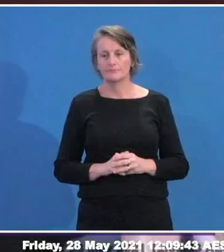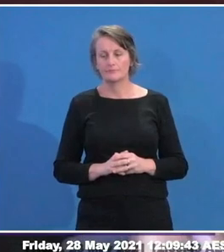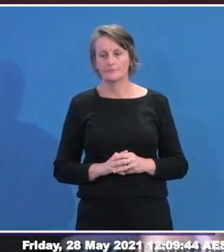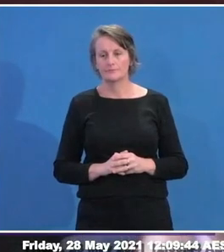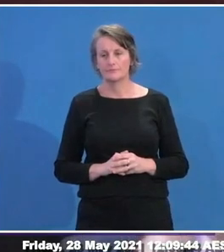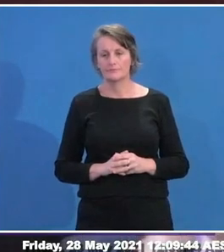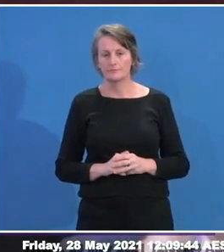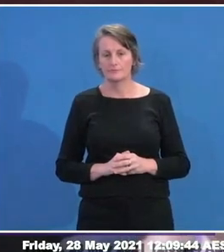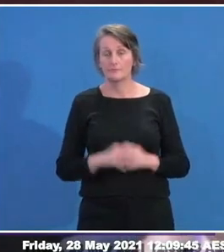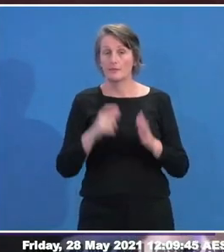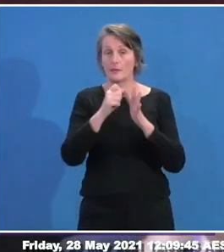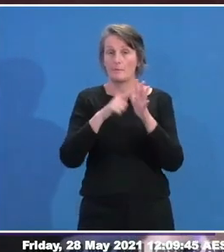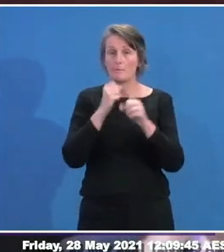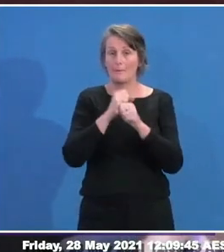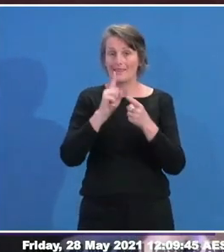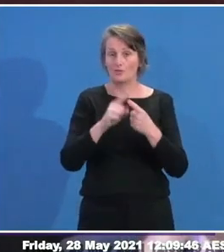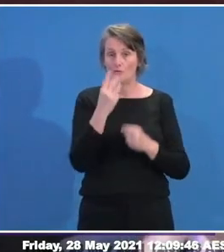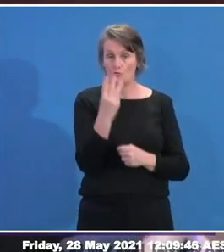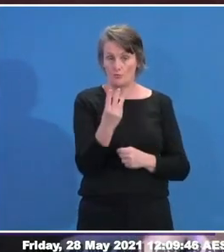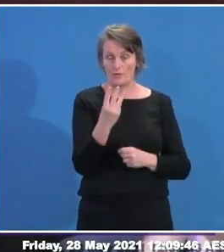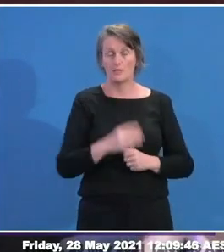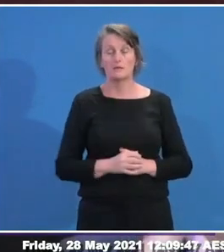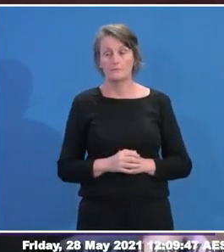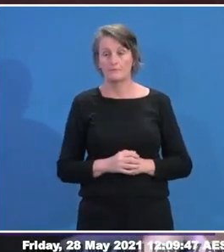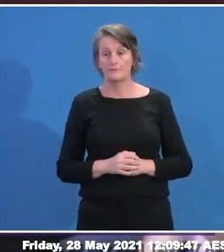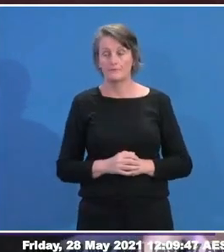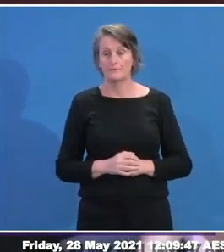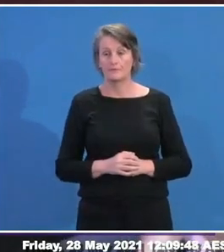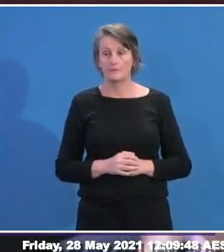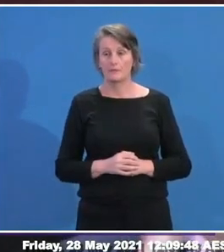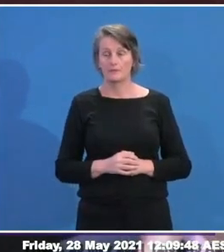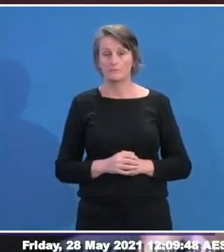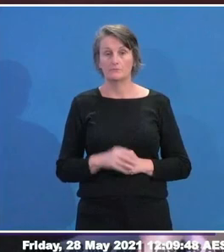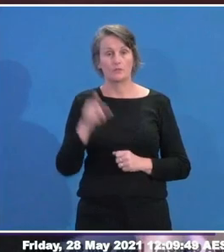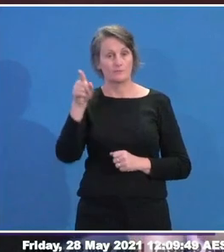it is page three of Ms Piaud's statement.